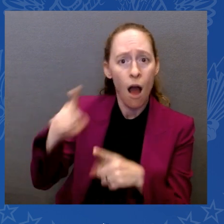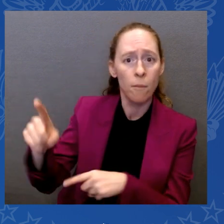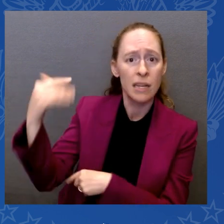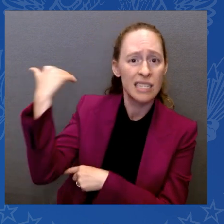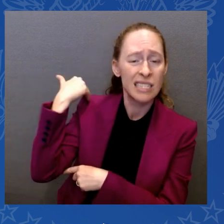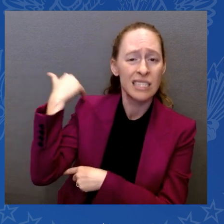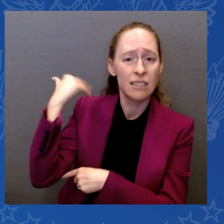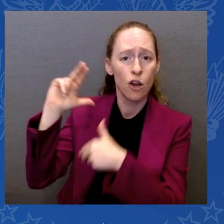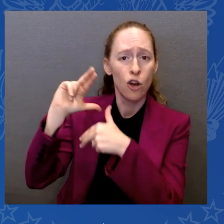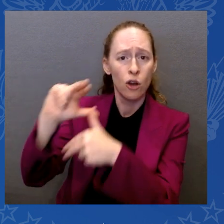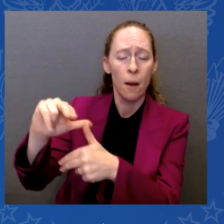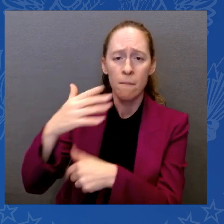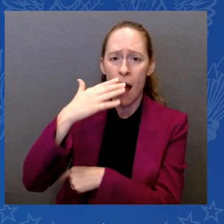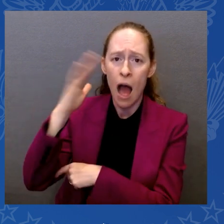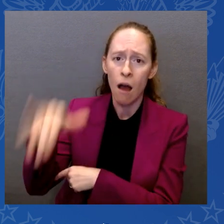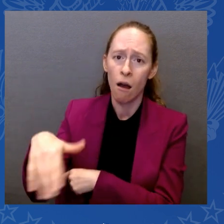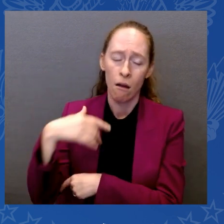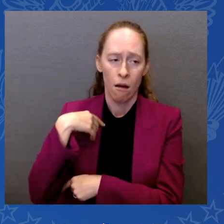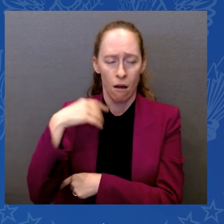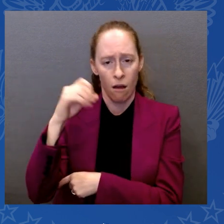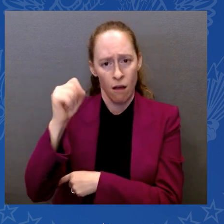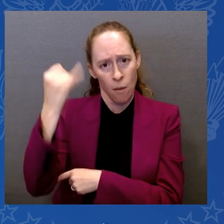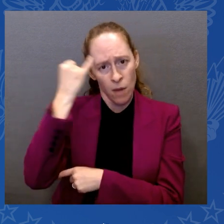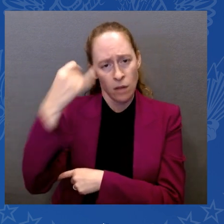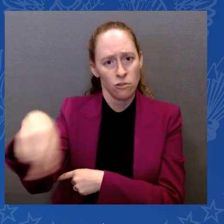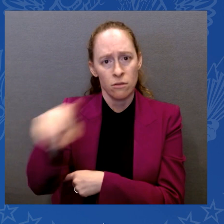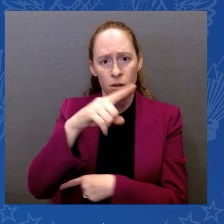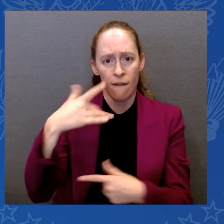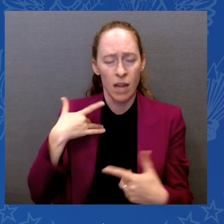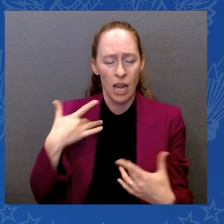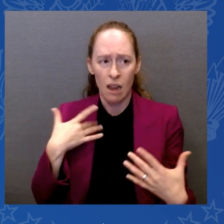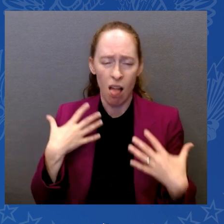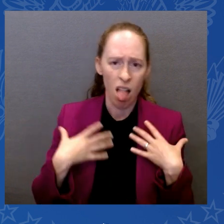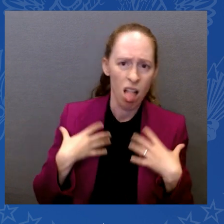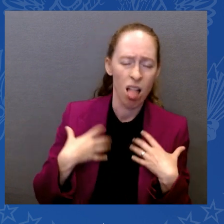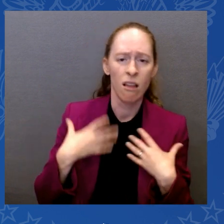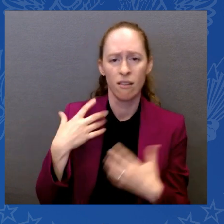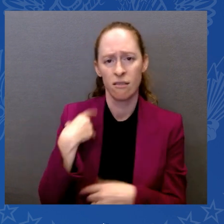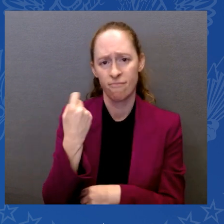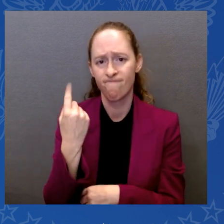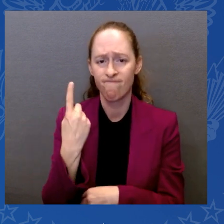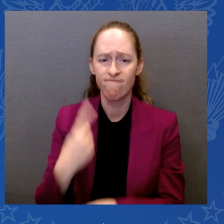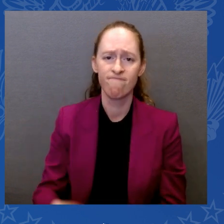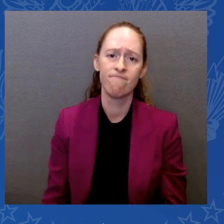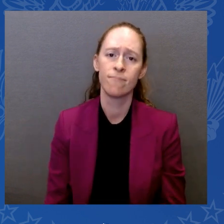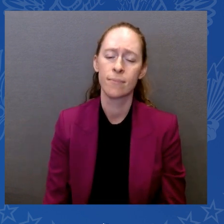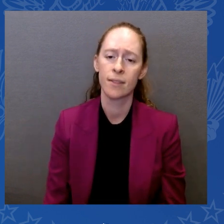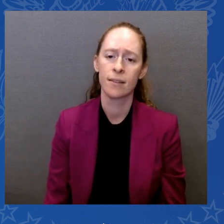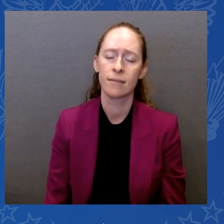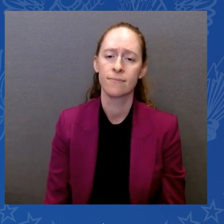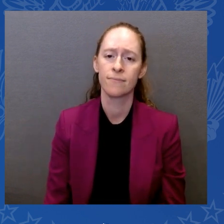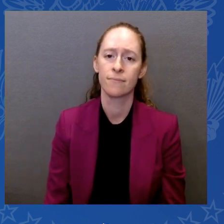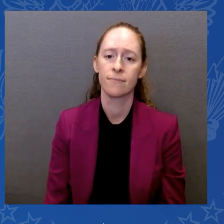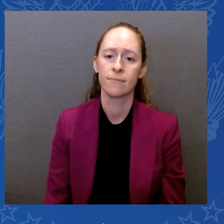And on Sunday, even before the storm made landfall, I approved that declaration of disaster --